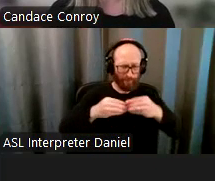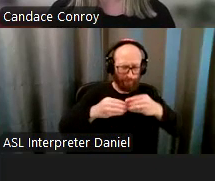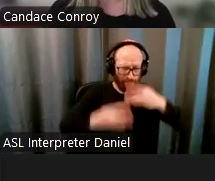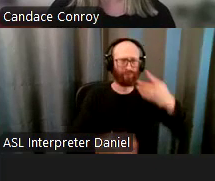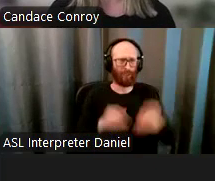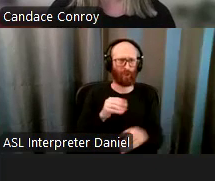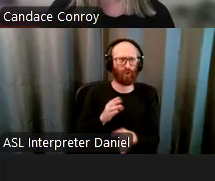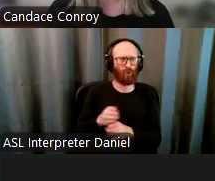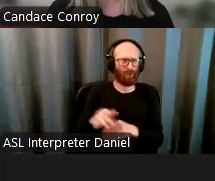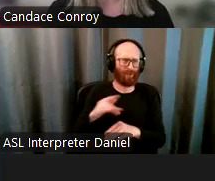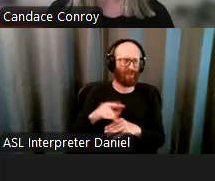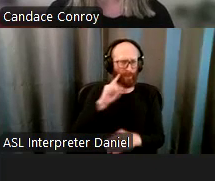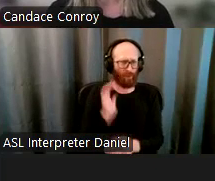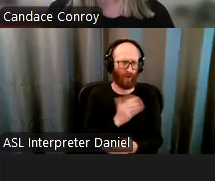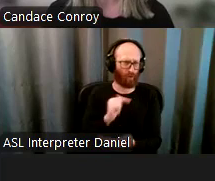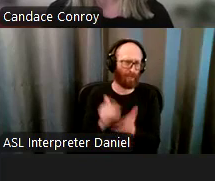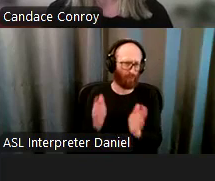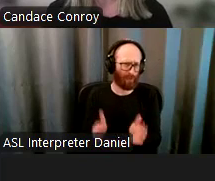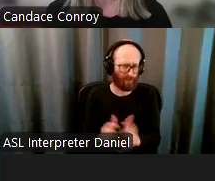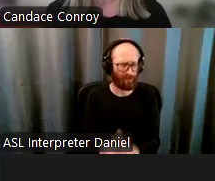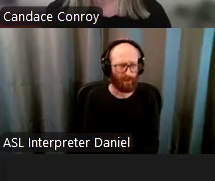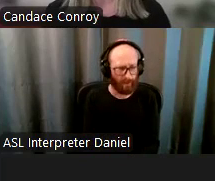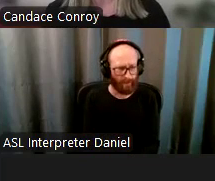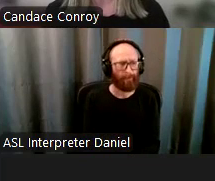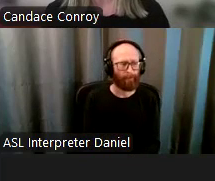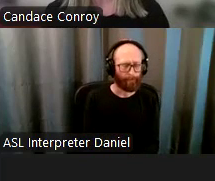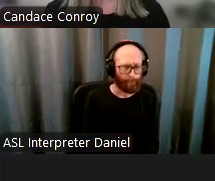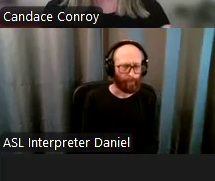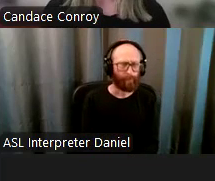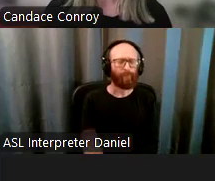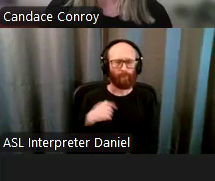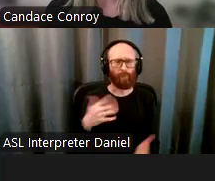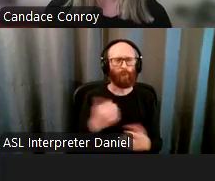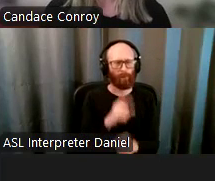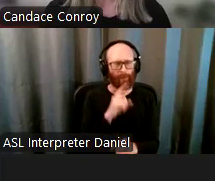our graduates are large, and so we want to be sure that we are promoting careers and